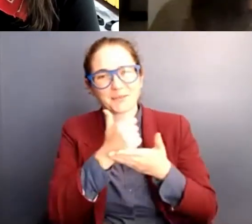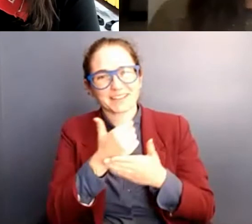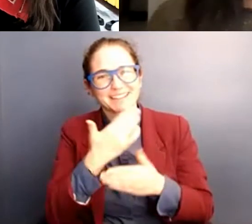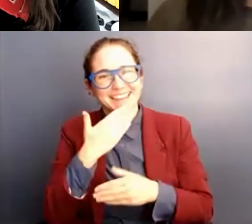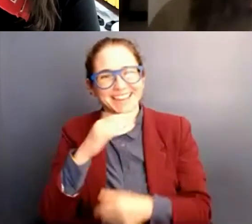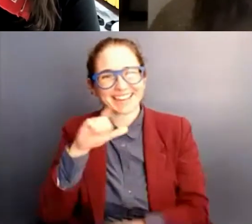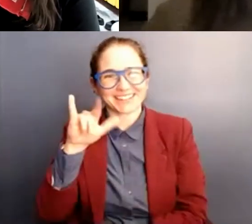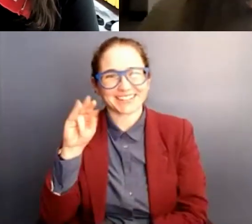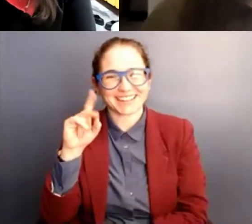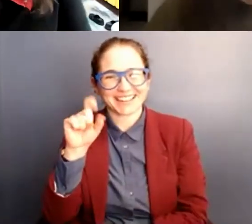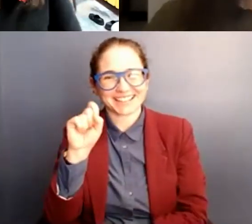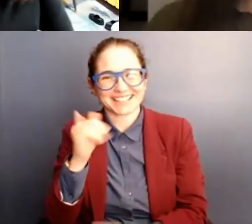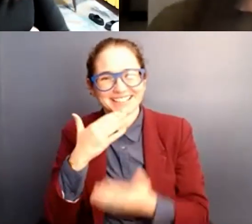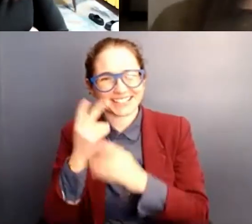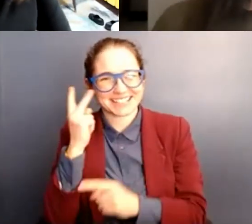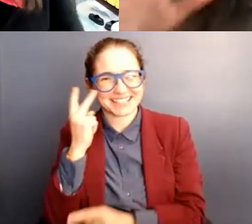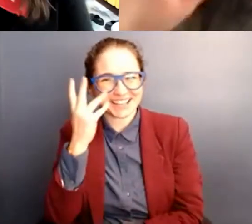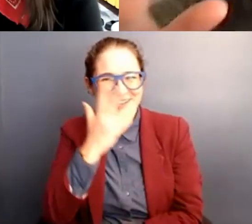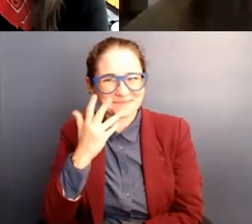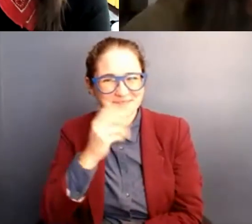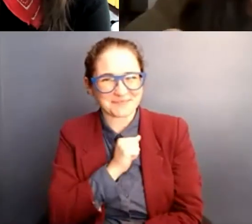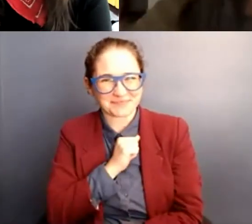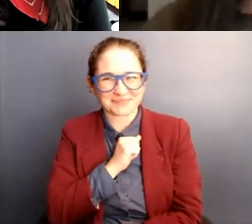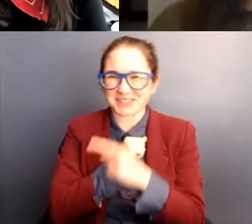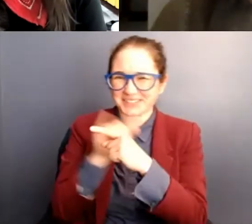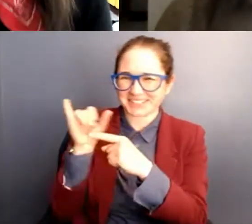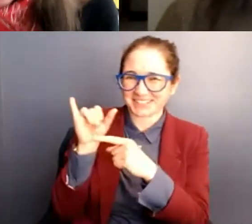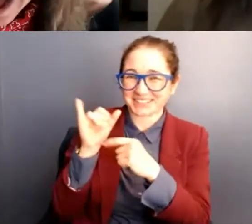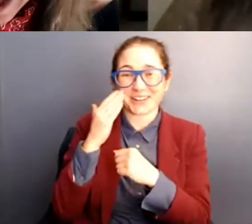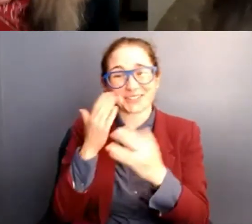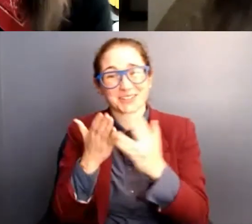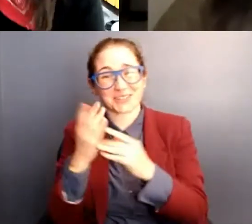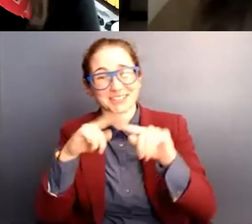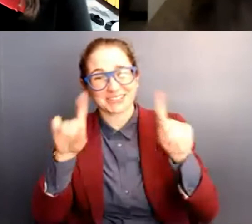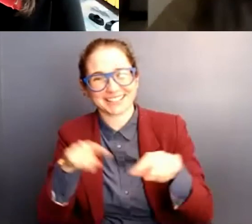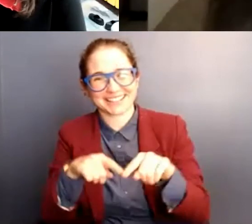so good to see you. Even if it is through the screen. For sure. (Chuckling.)